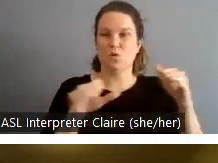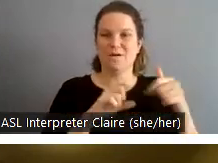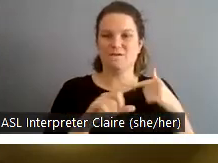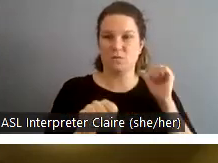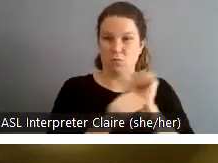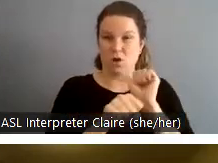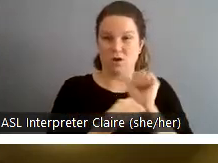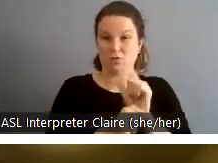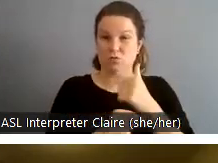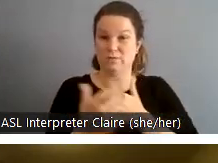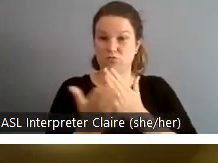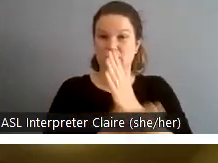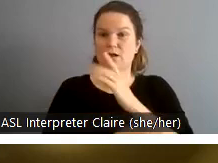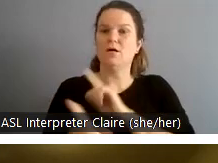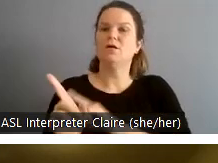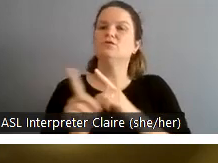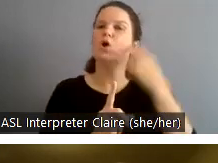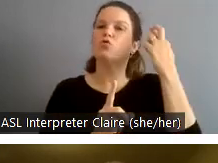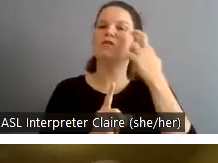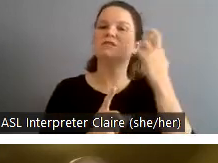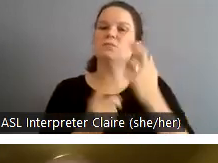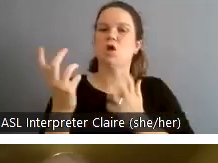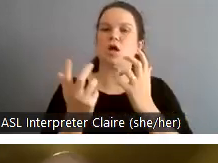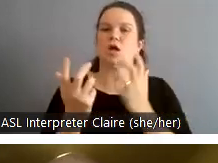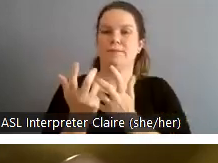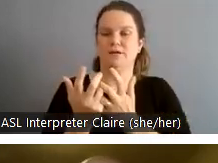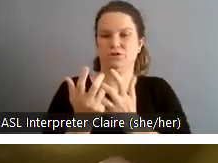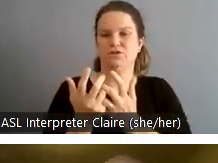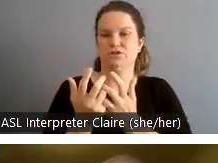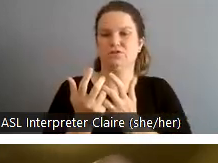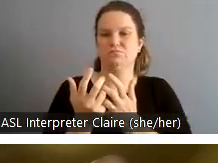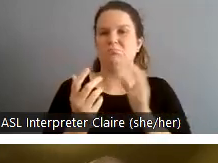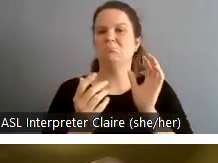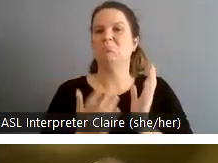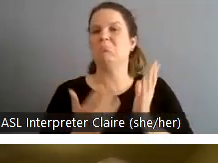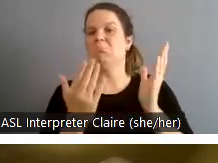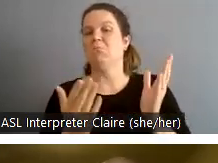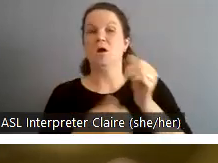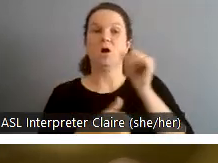have a right to, but also to reasonable accommodations. And I'm just introducing